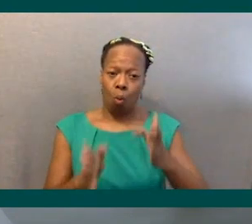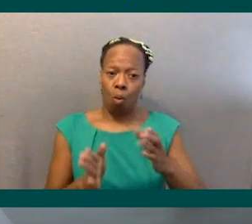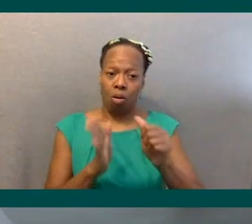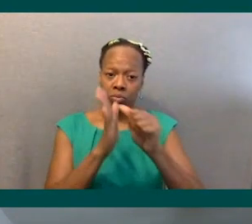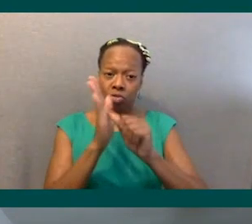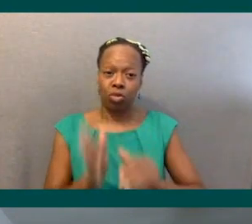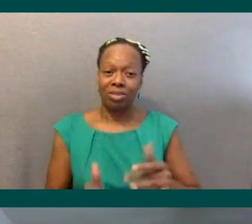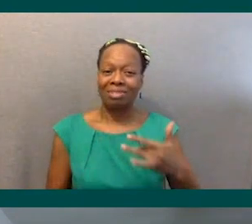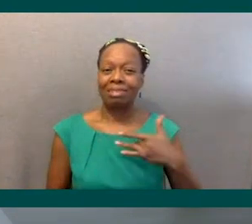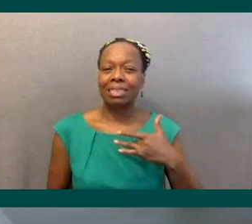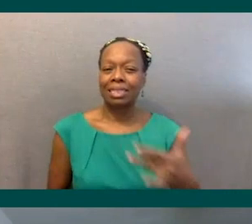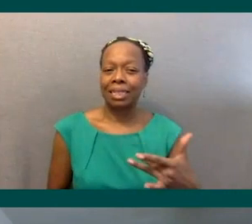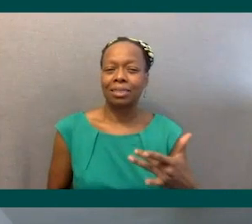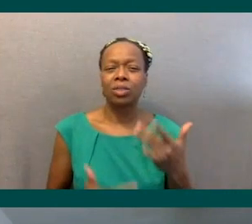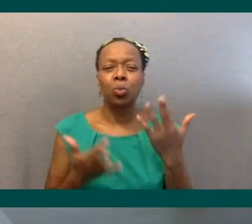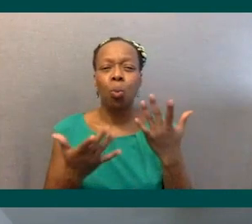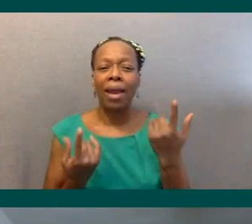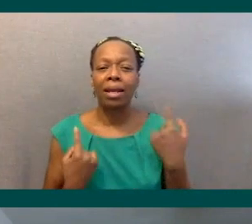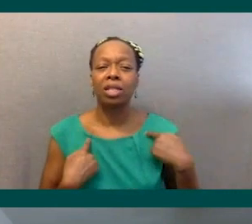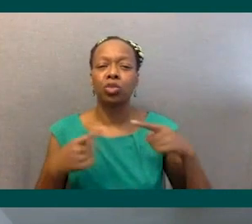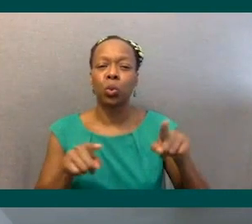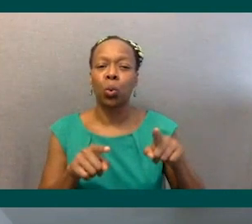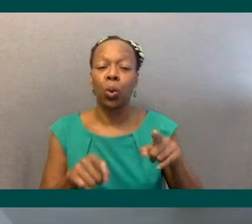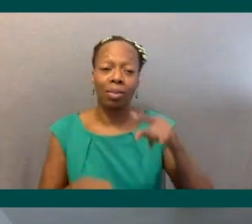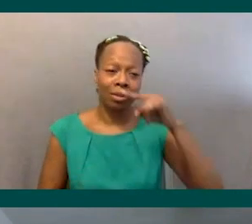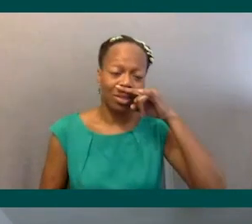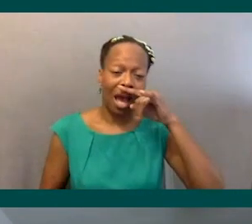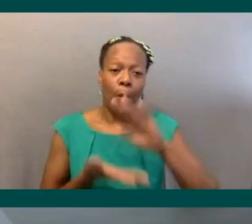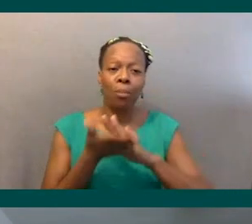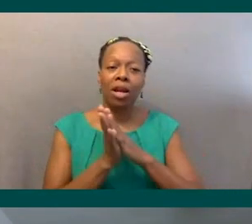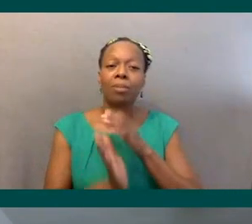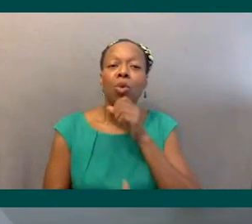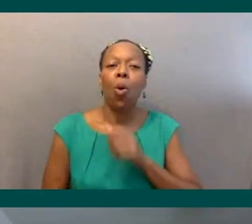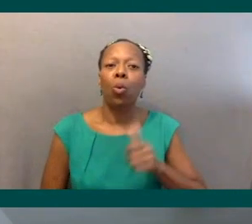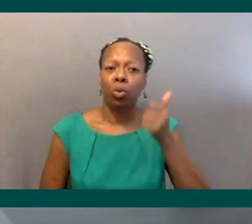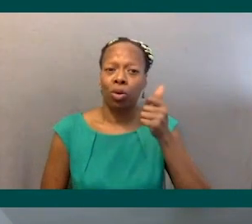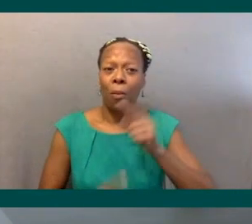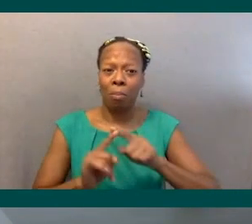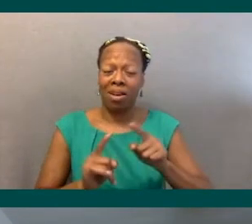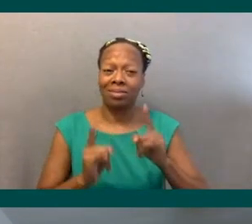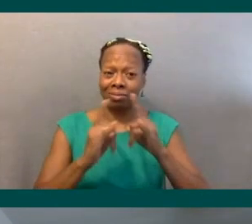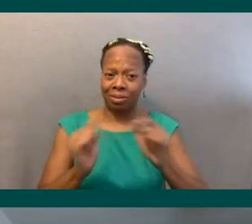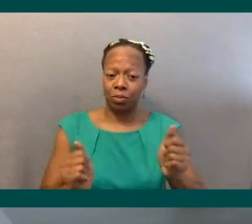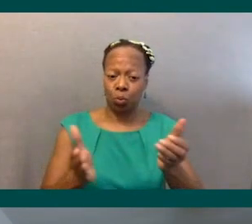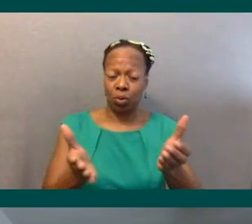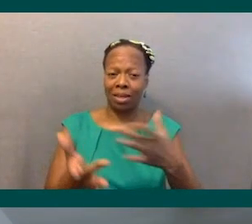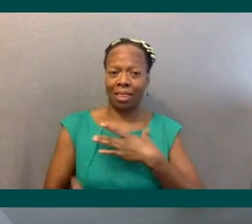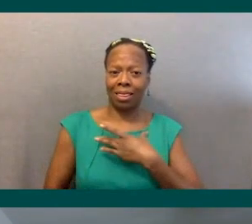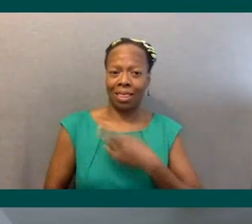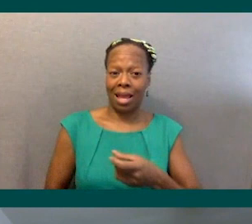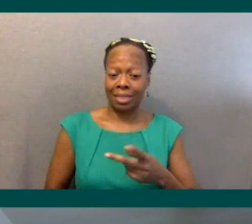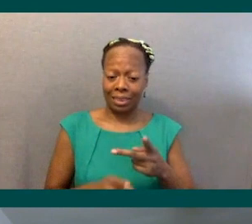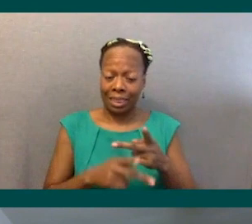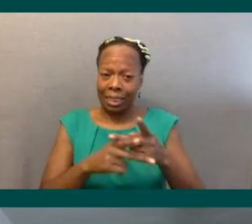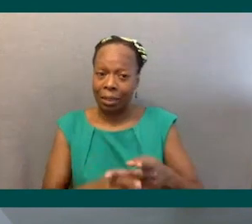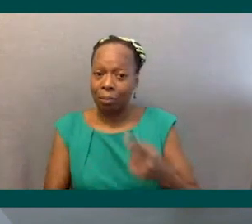we like to wait until they're older. But we also like to keep an eye on them from time to time to see how things are progressing.